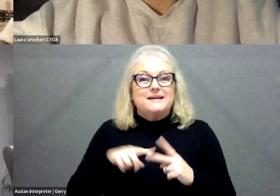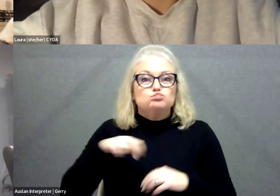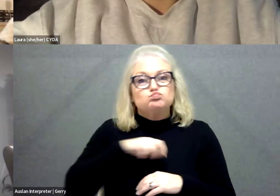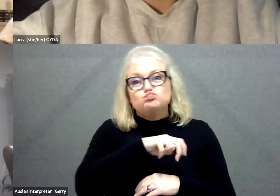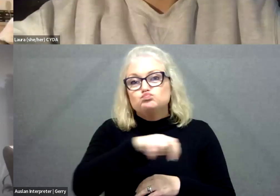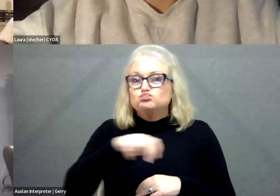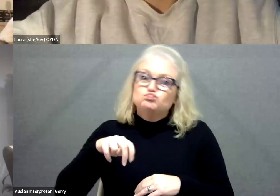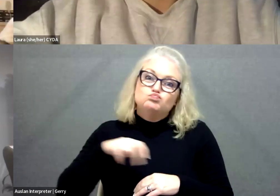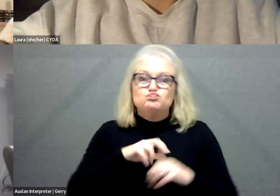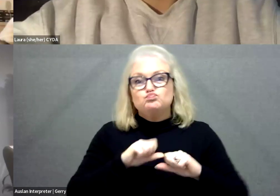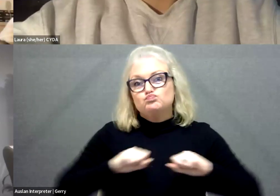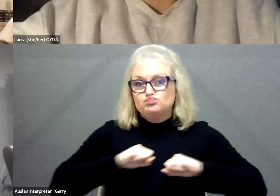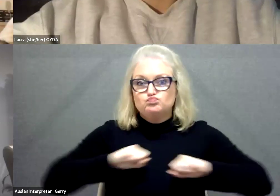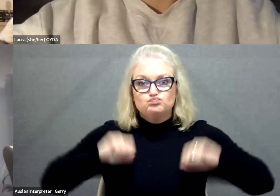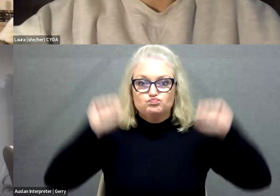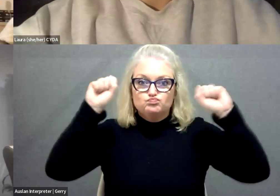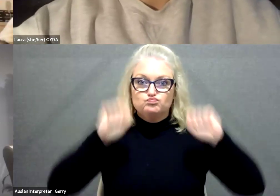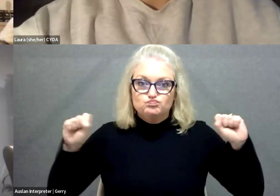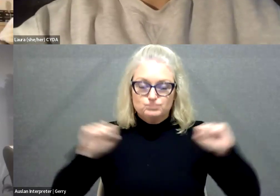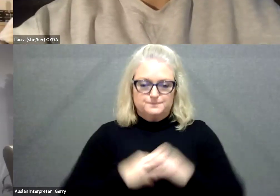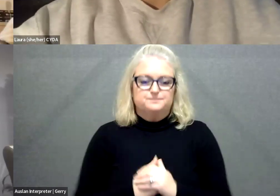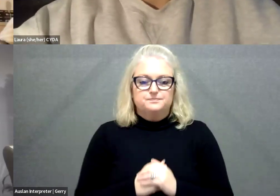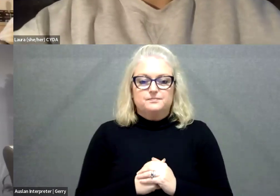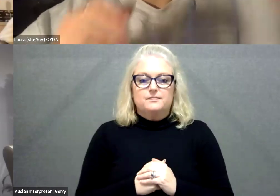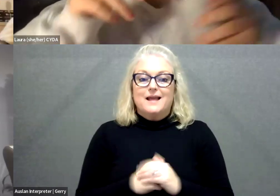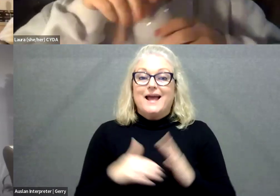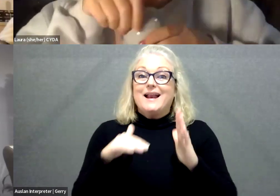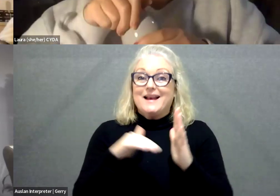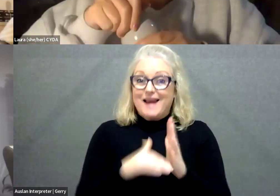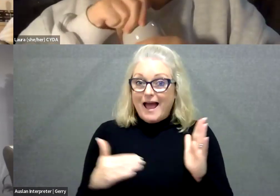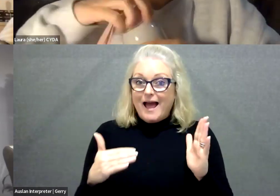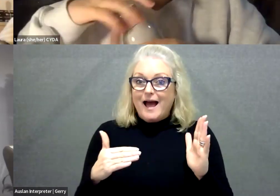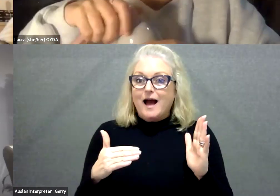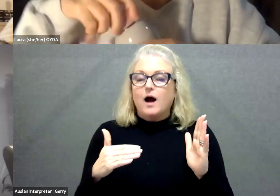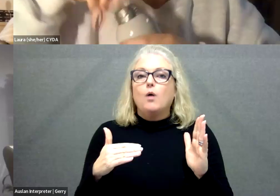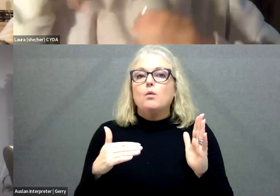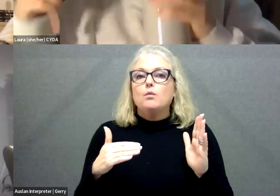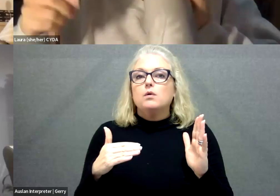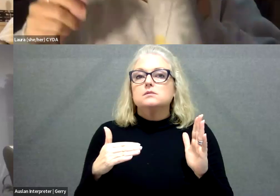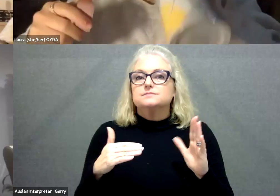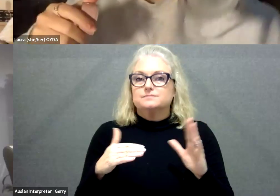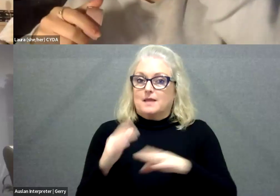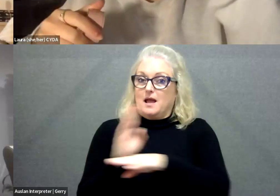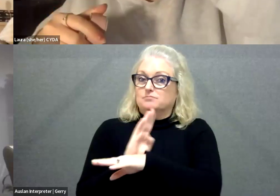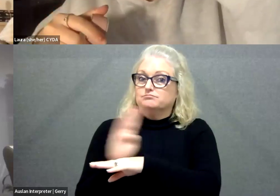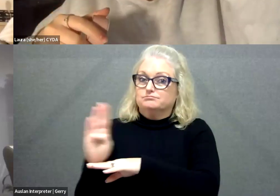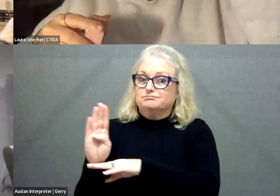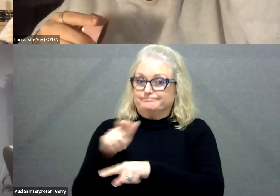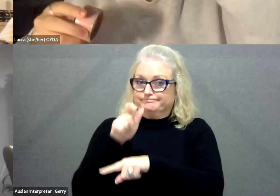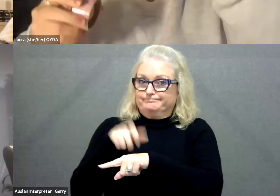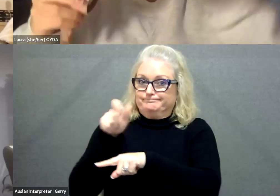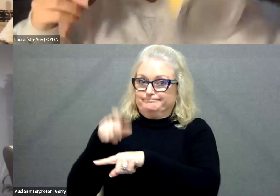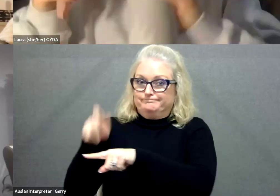of water or stretched your legs. We will now go on to the panel discussion featuring not